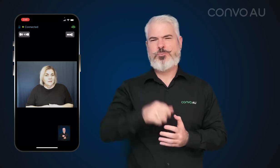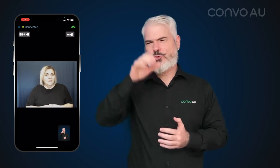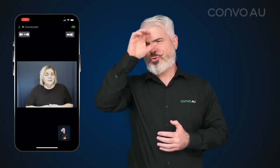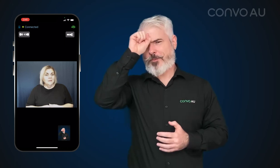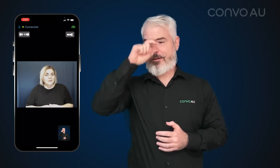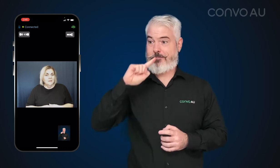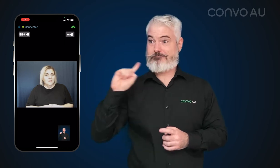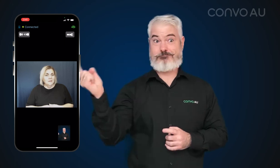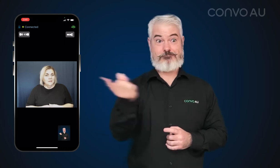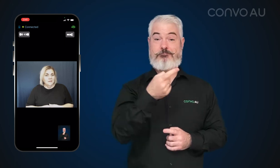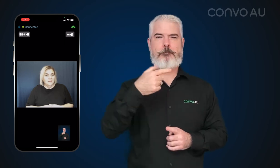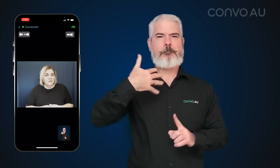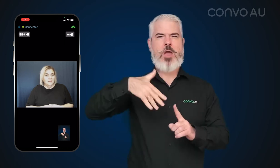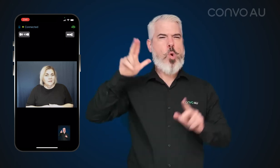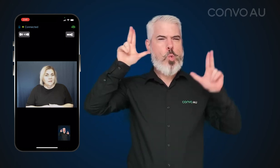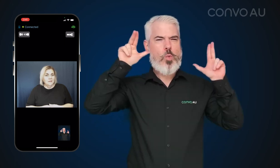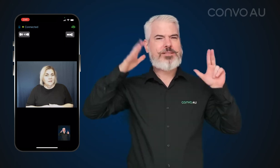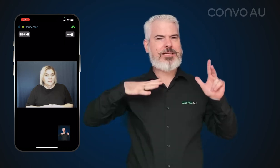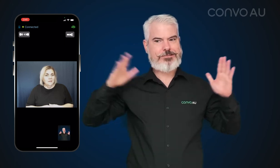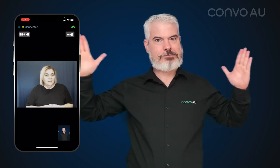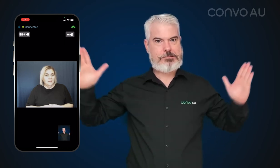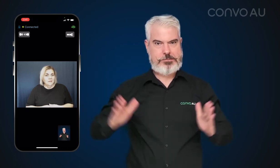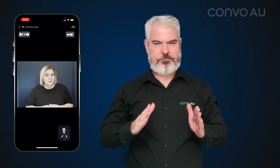Make sure there is not too much background noise,